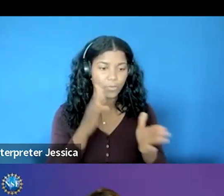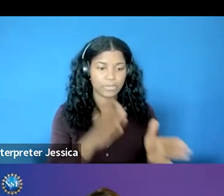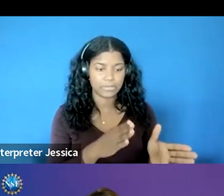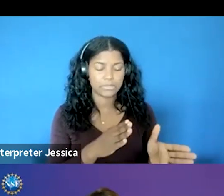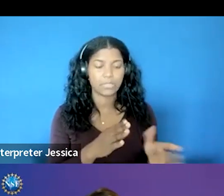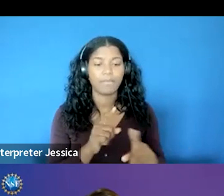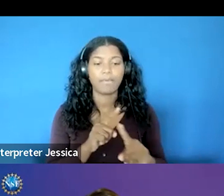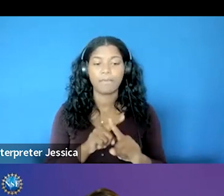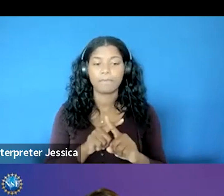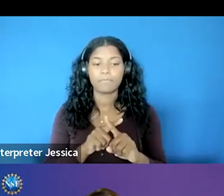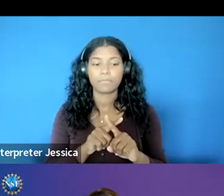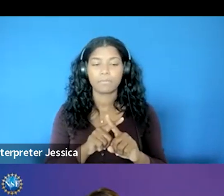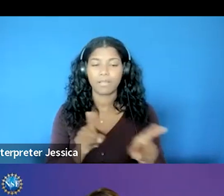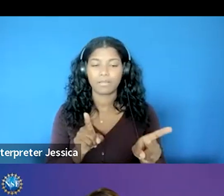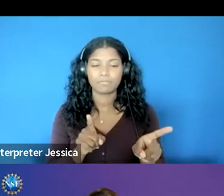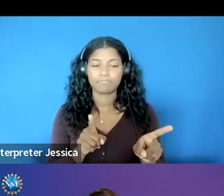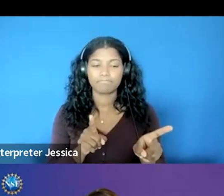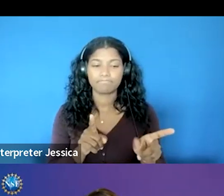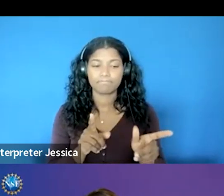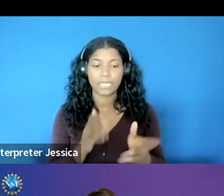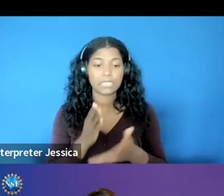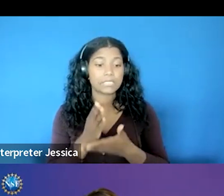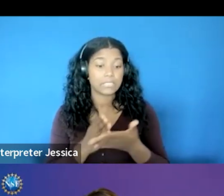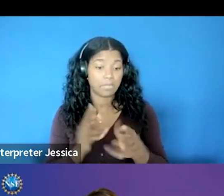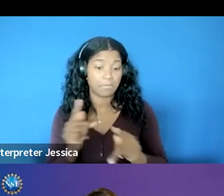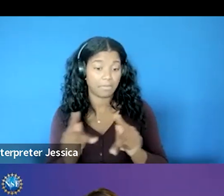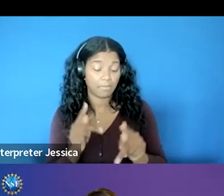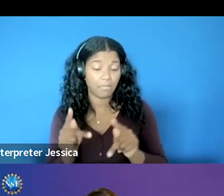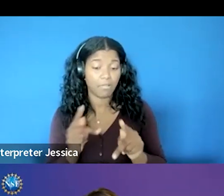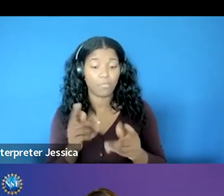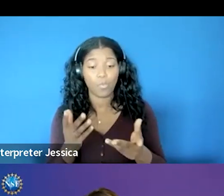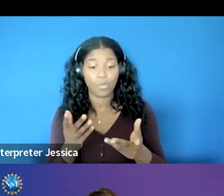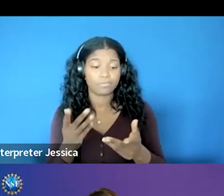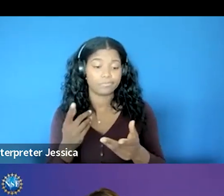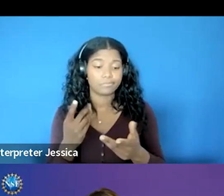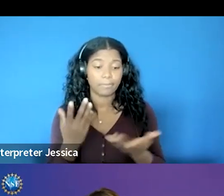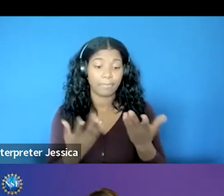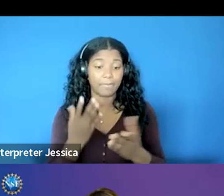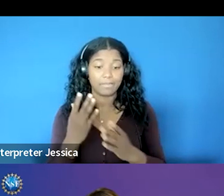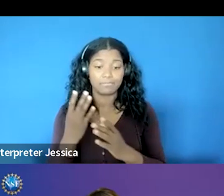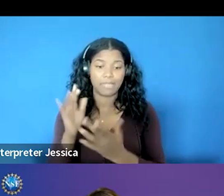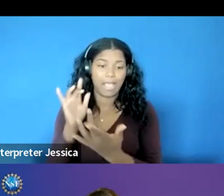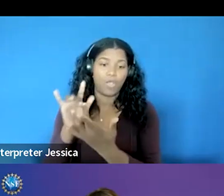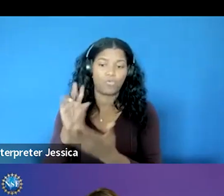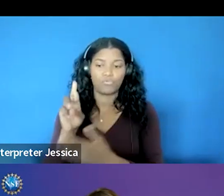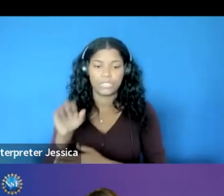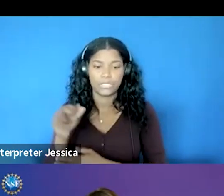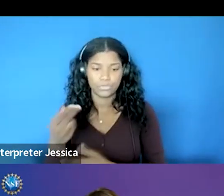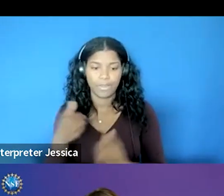But, it's not uncommon for us to offer as part of outreach, a mock panel experience.